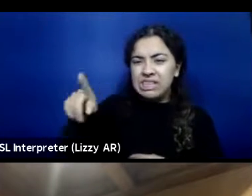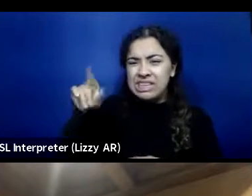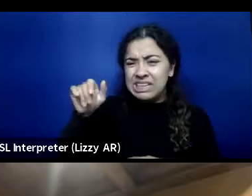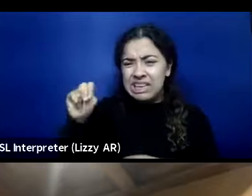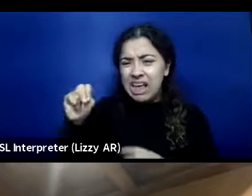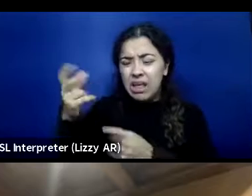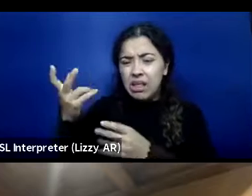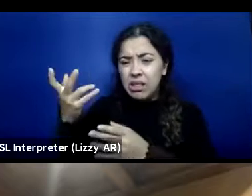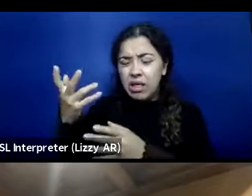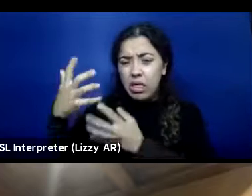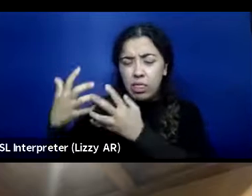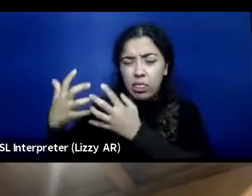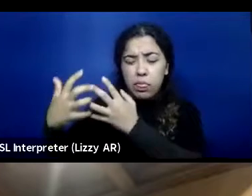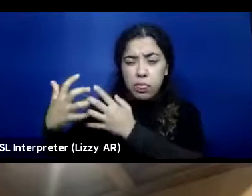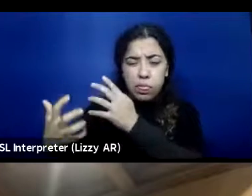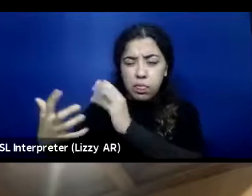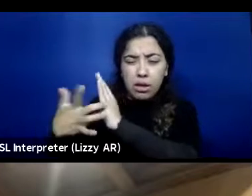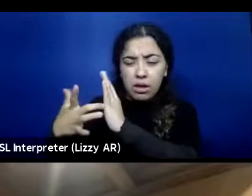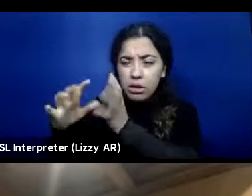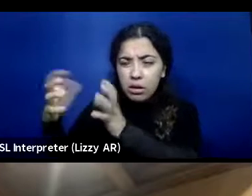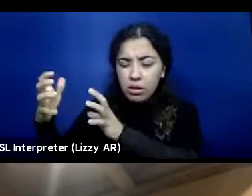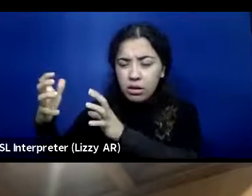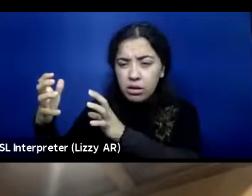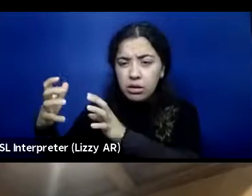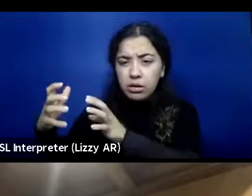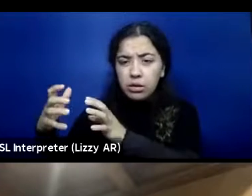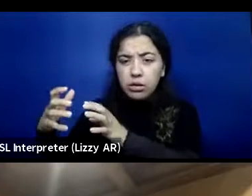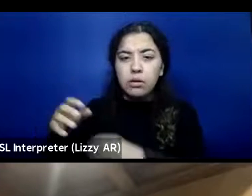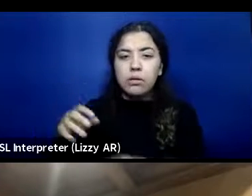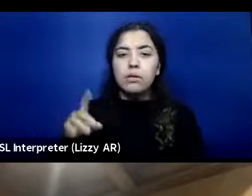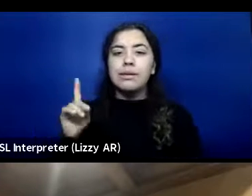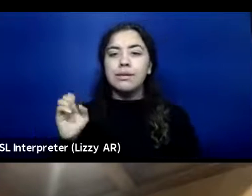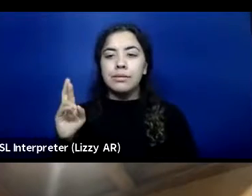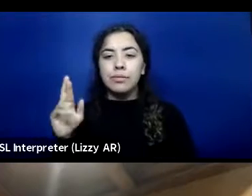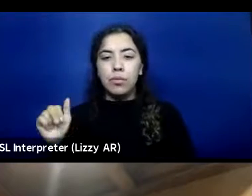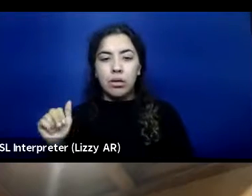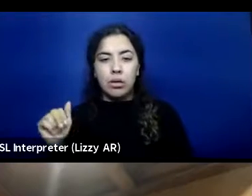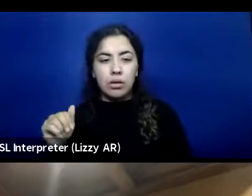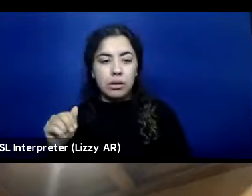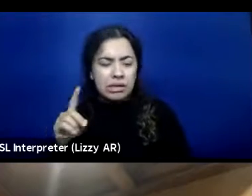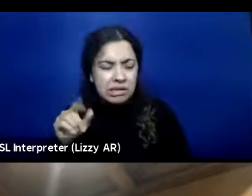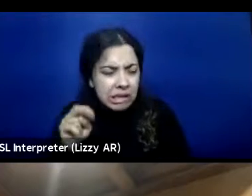OK. Dan, are you back? I can hear you. Can you hear me?